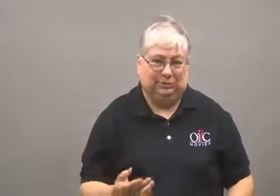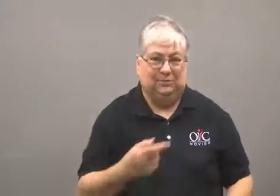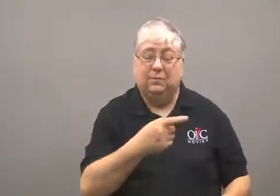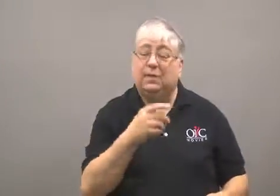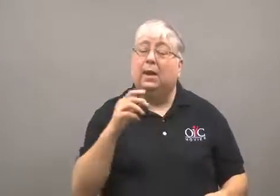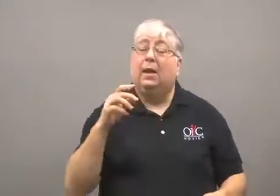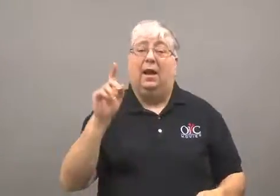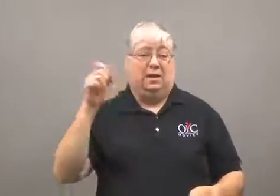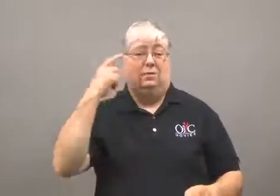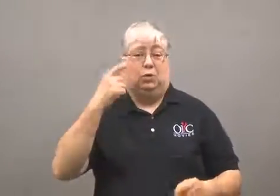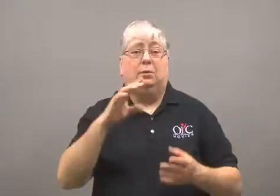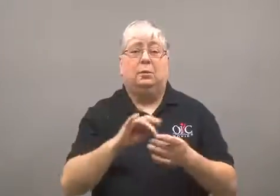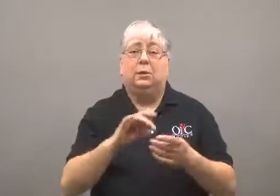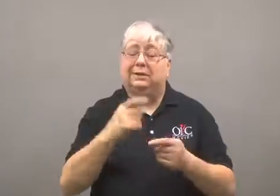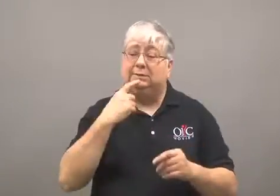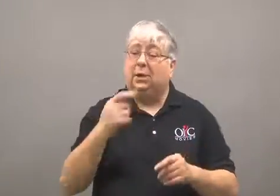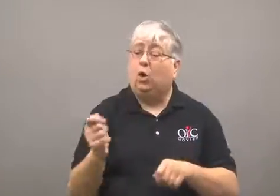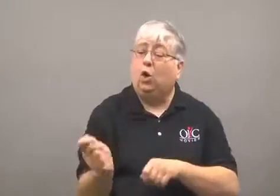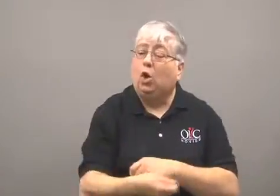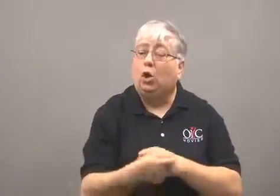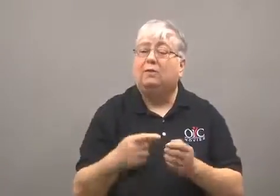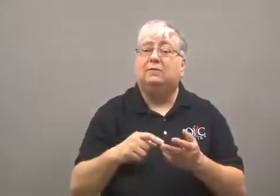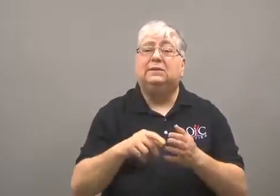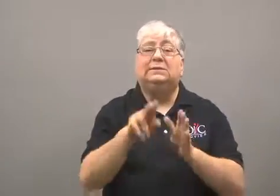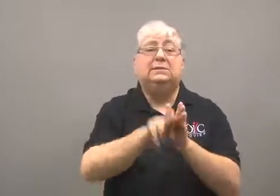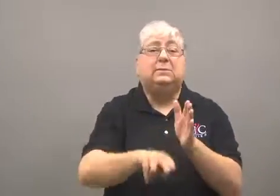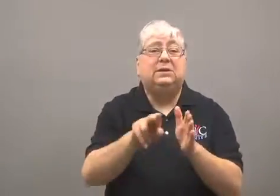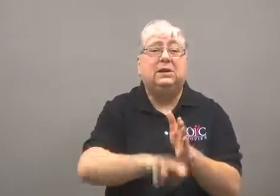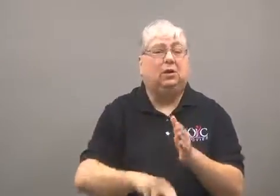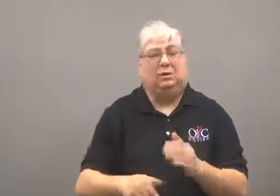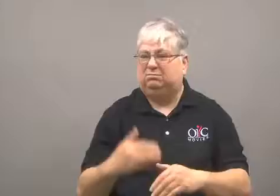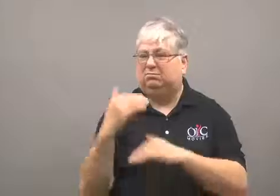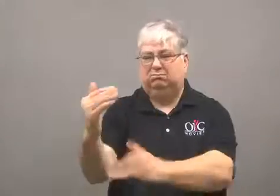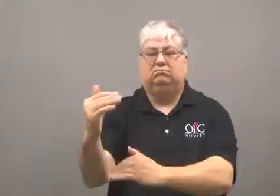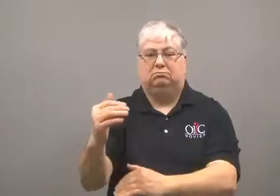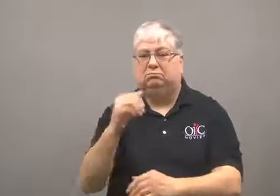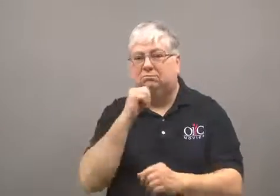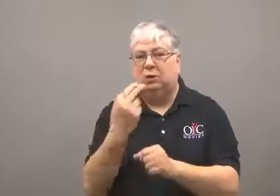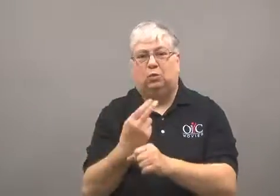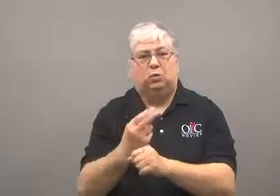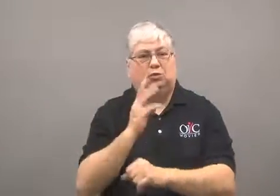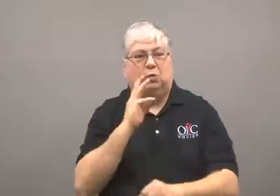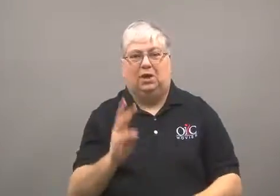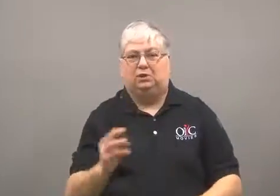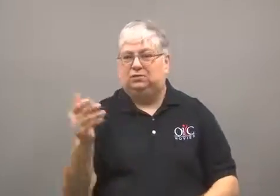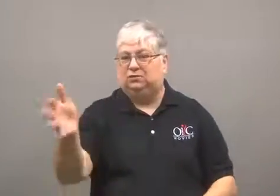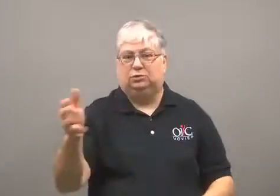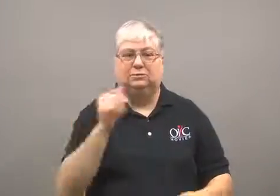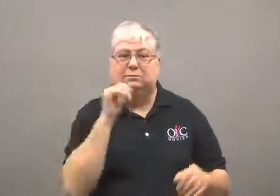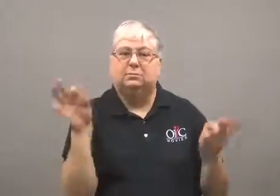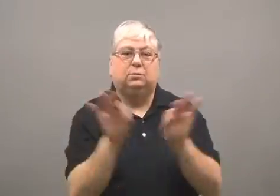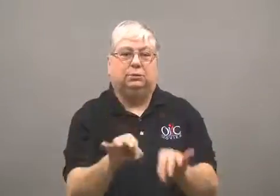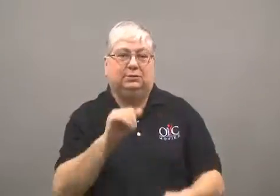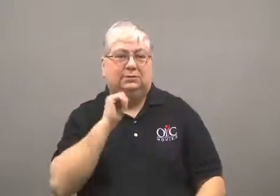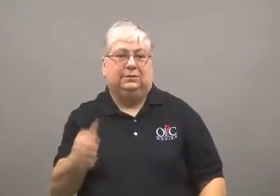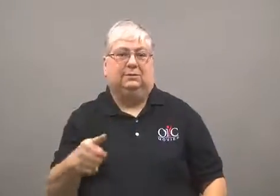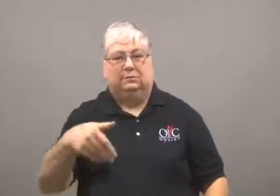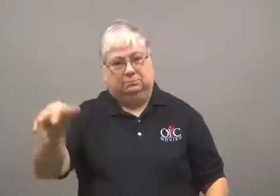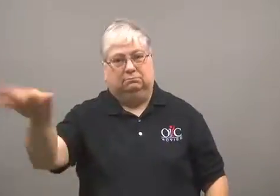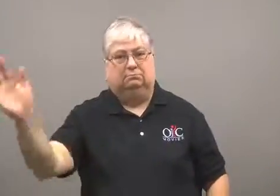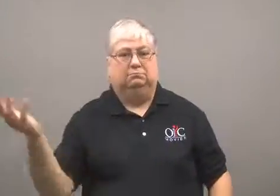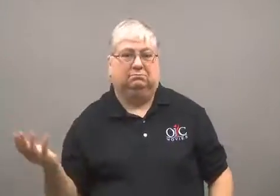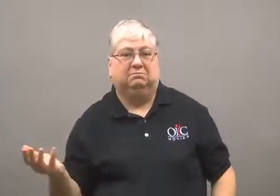The governor said cemeteries and golf courses weren't essential so their water use will be limited.